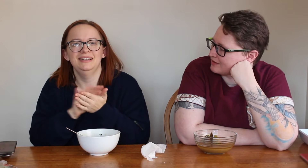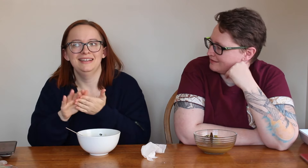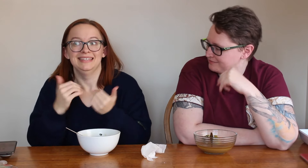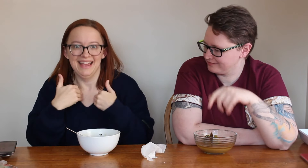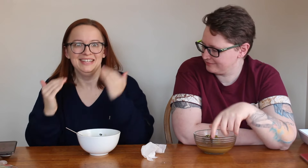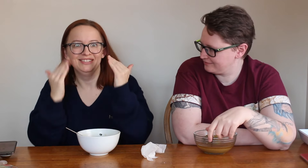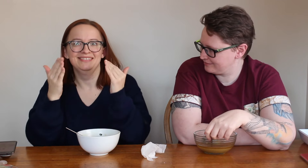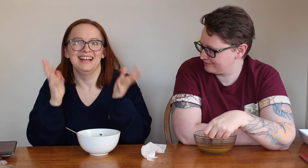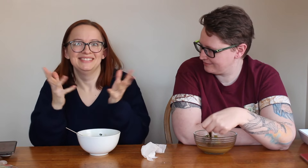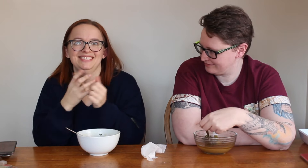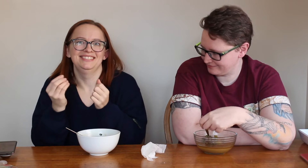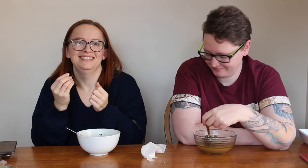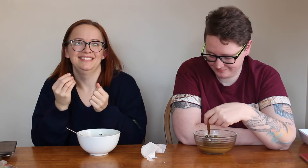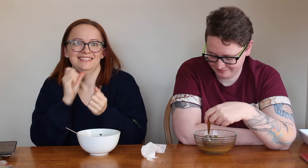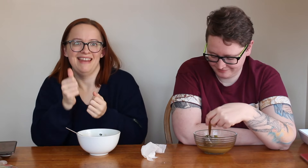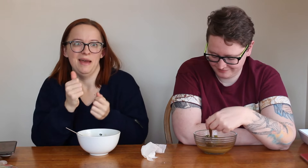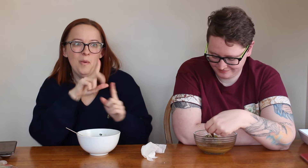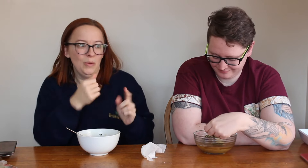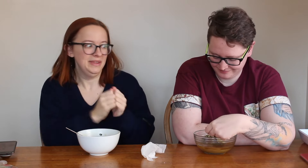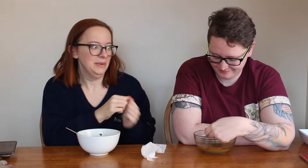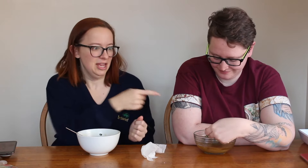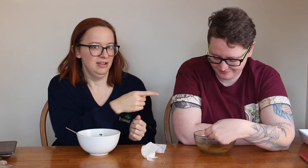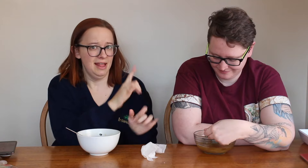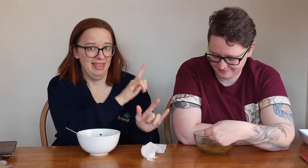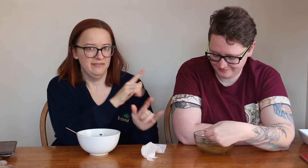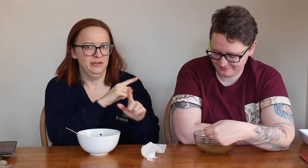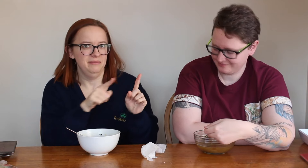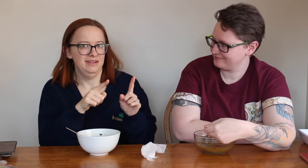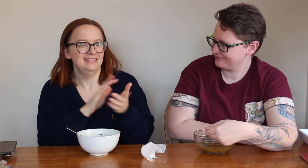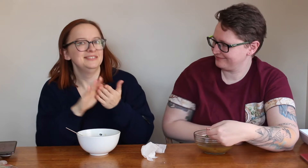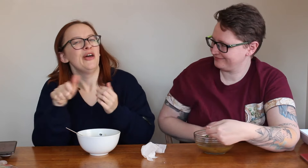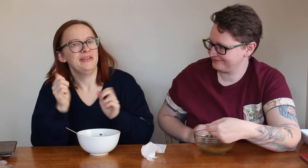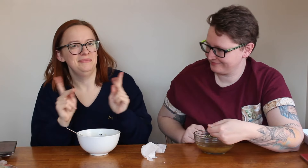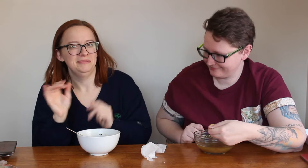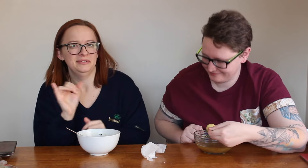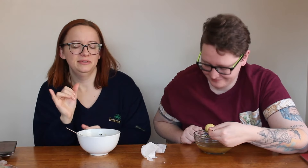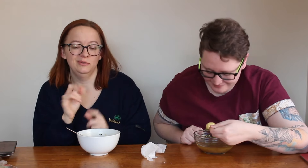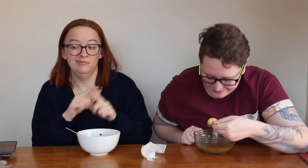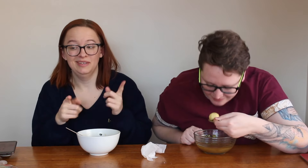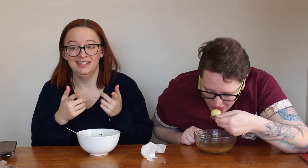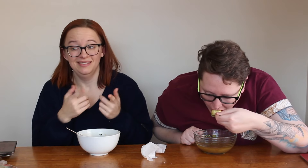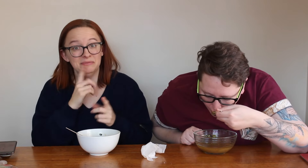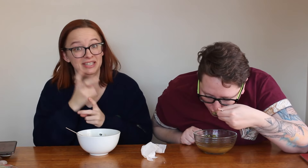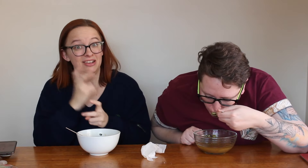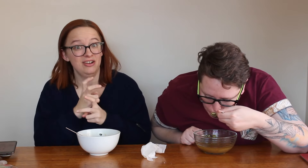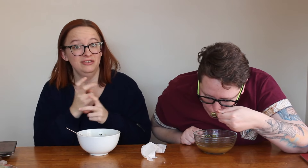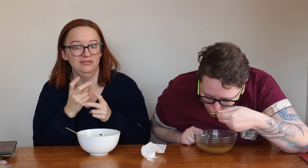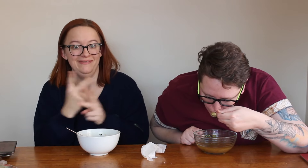I mean just kind of be myself, and not have to be a parent in that sense. I know some people go Oh, you don't want to you know, be with your kid all the time?